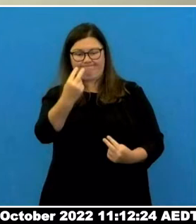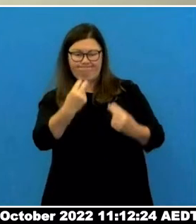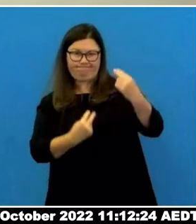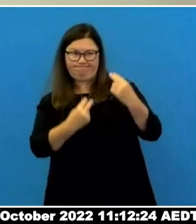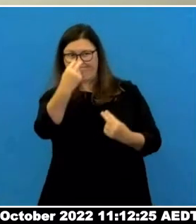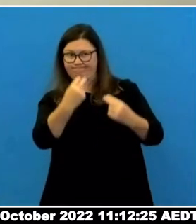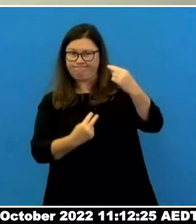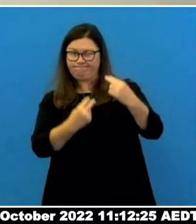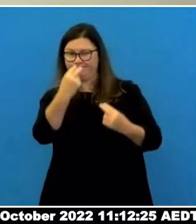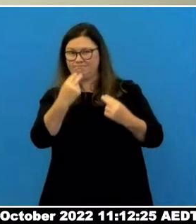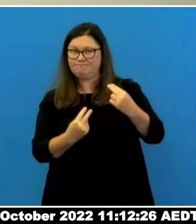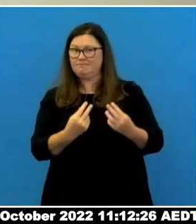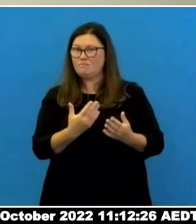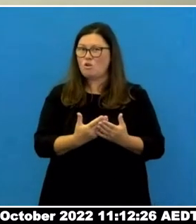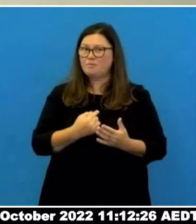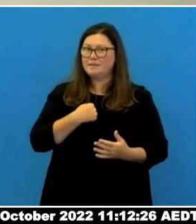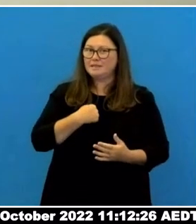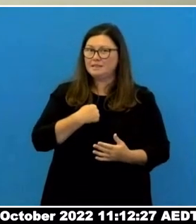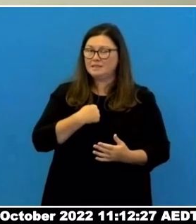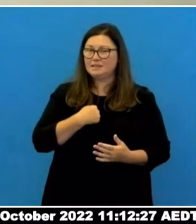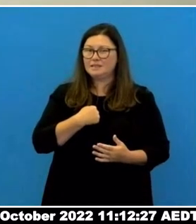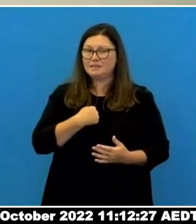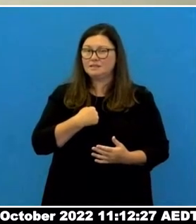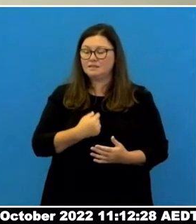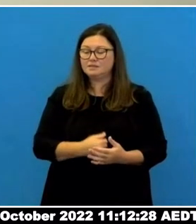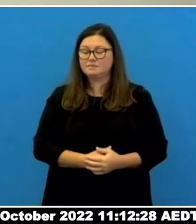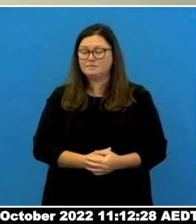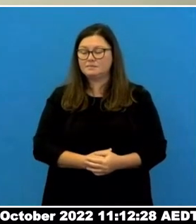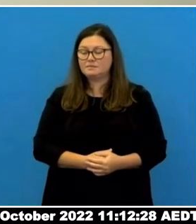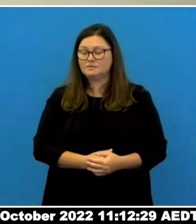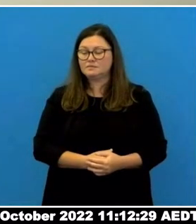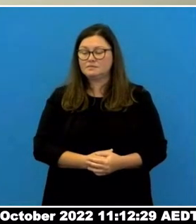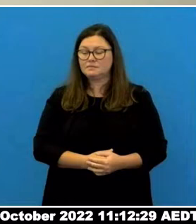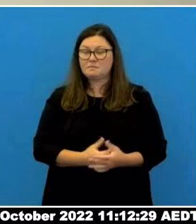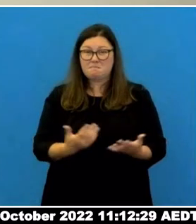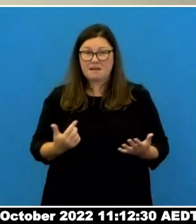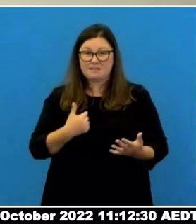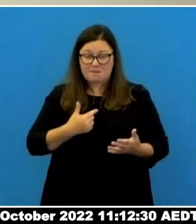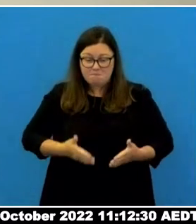And I curse my life because I was born as a disabled person.